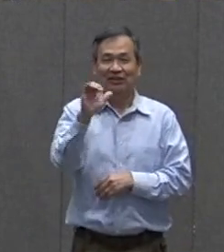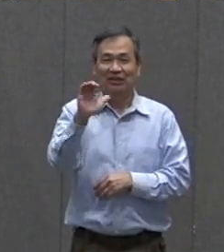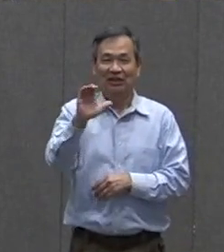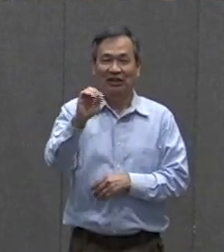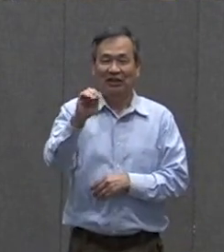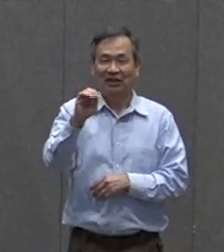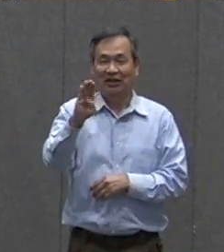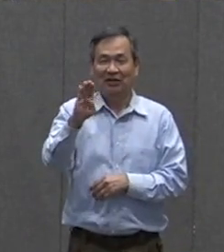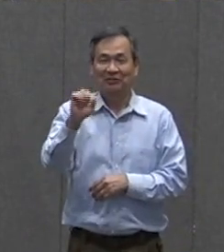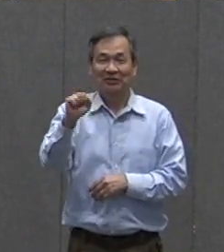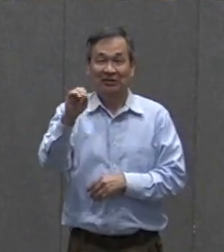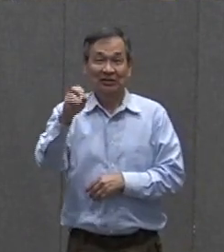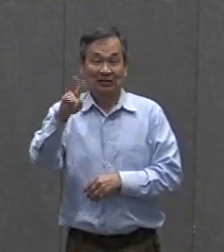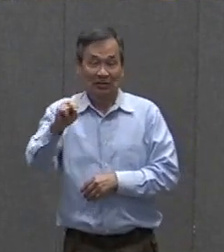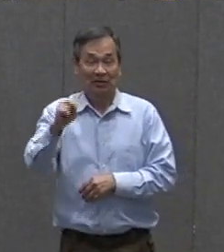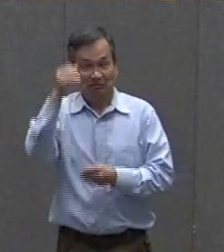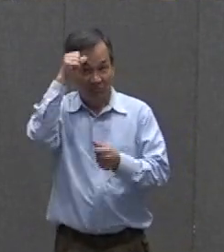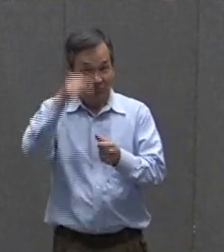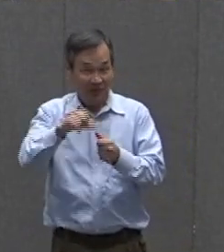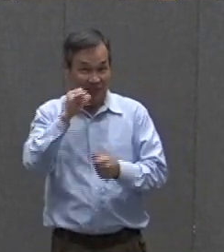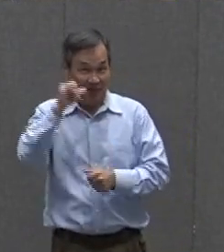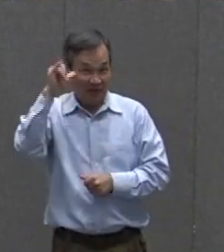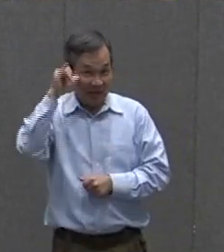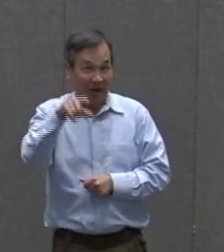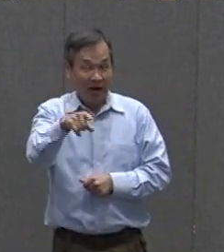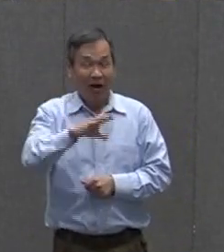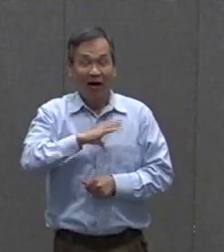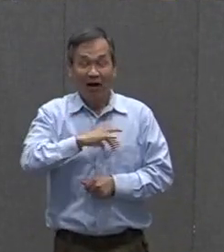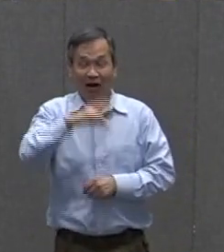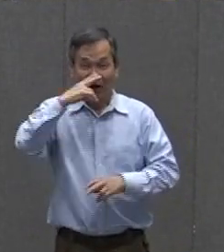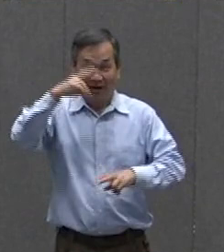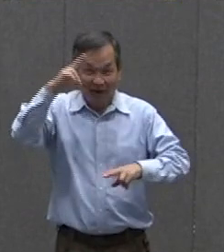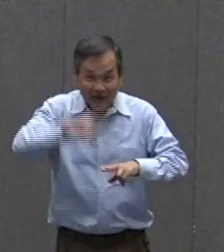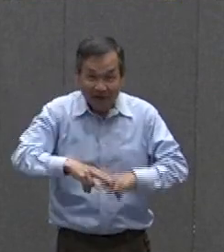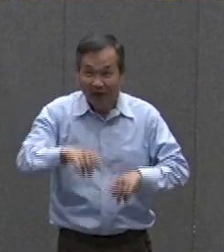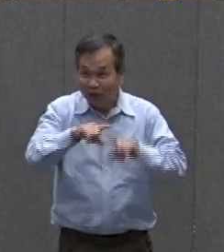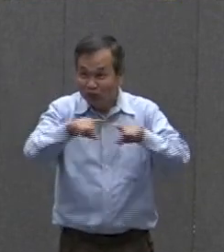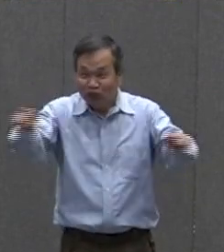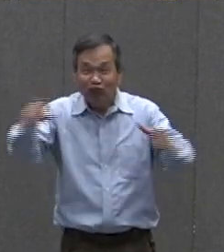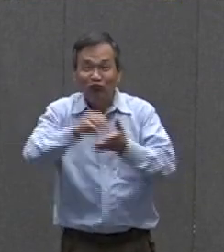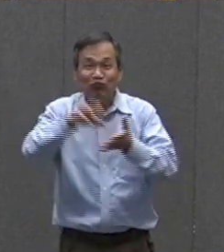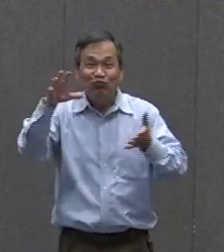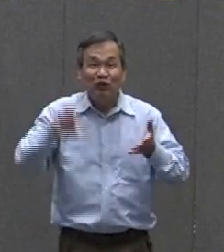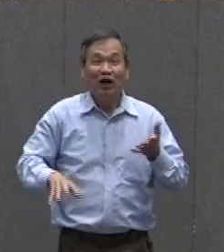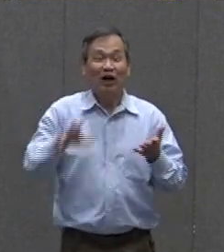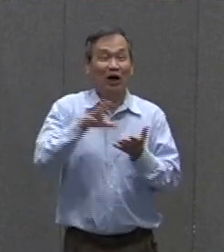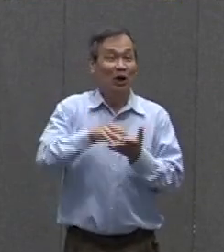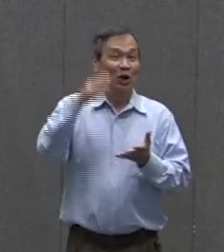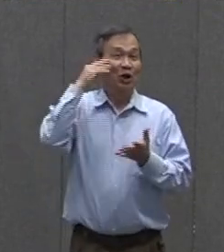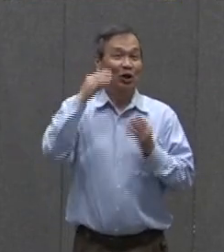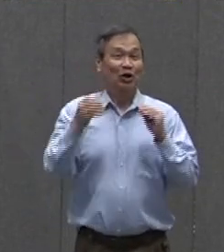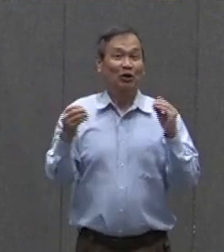you know what fun we had doing all kinds of different activities with students learning more about their reading,